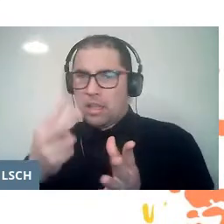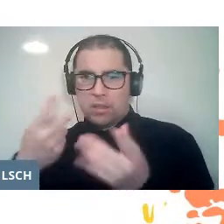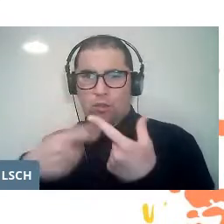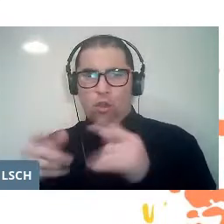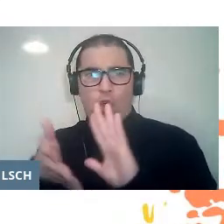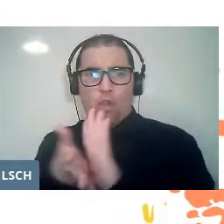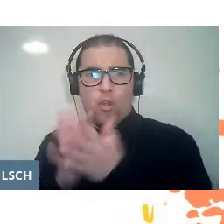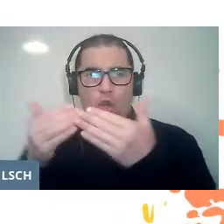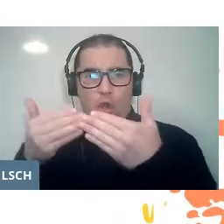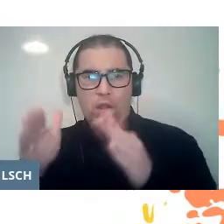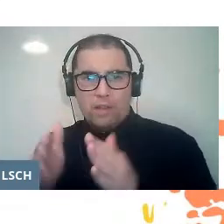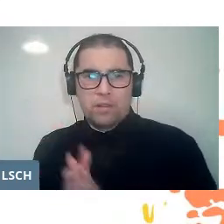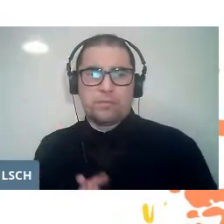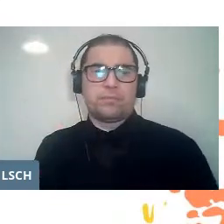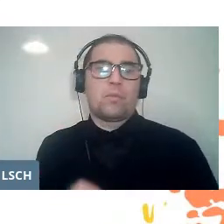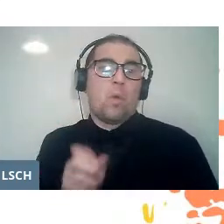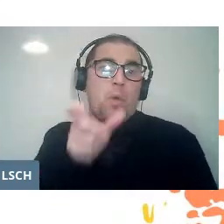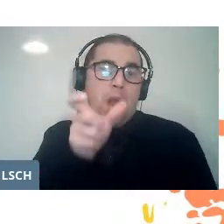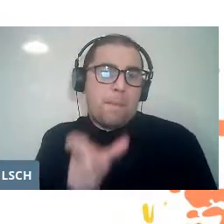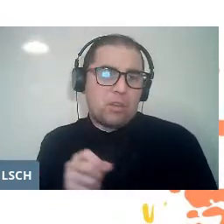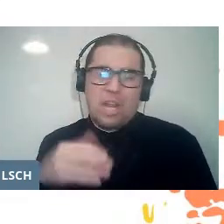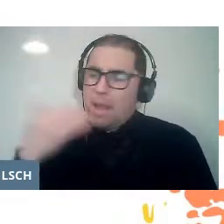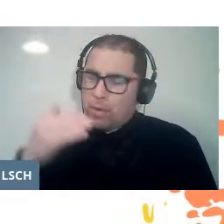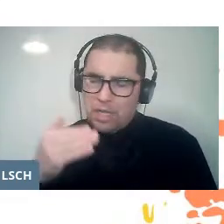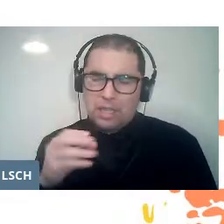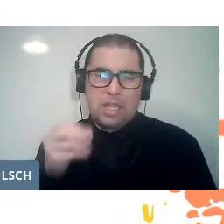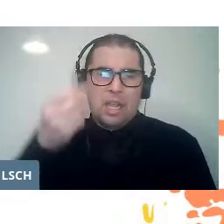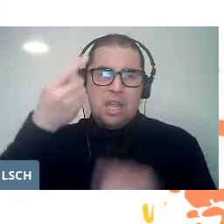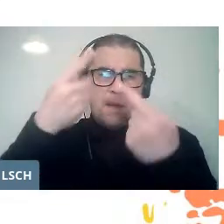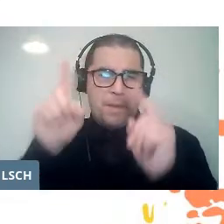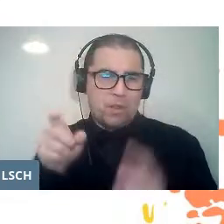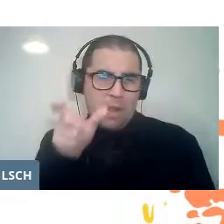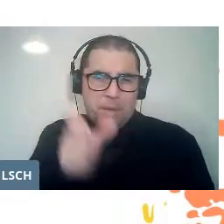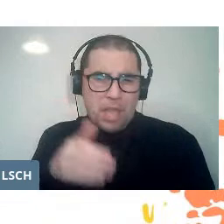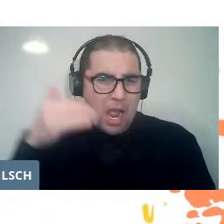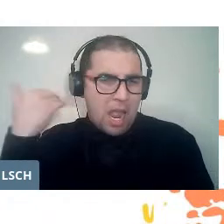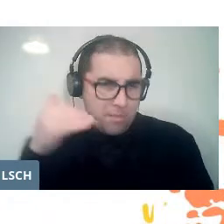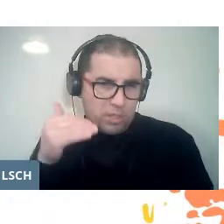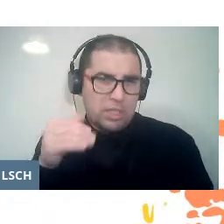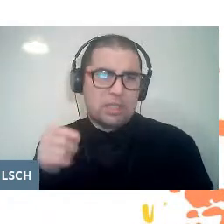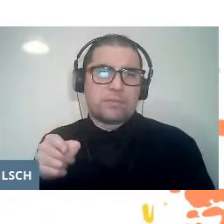A very important composer in this impulse that is leaving behind classicism